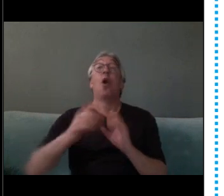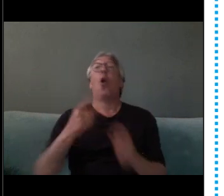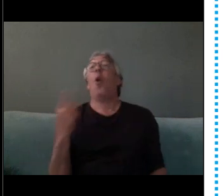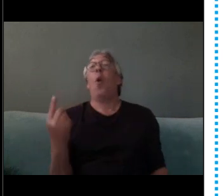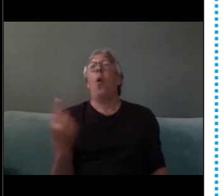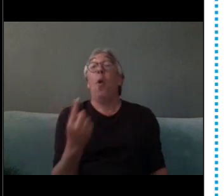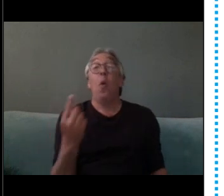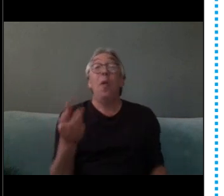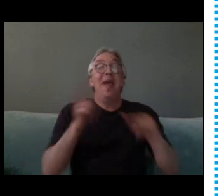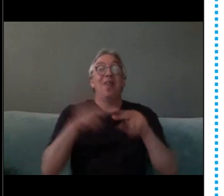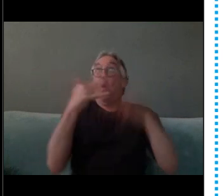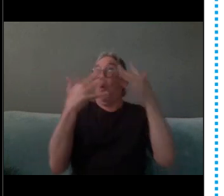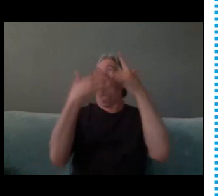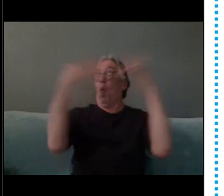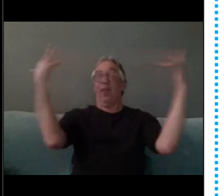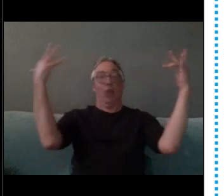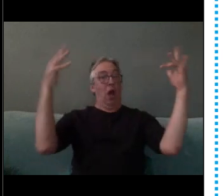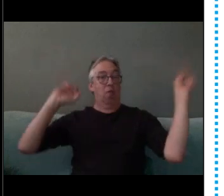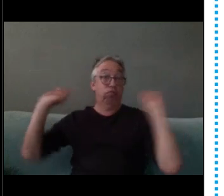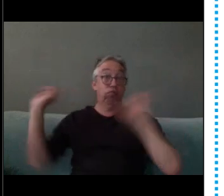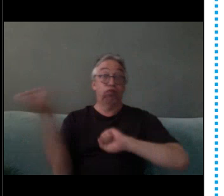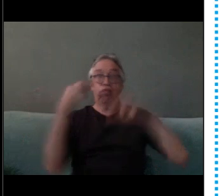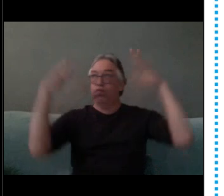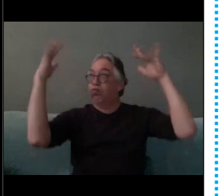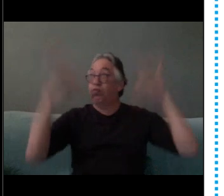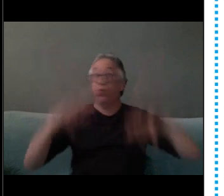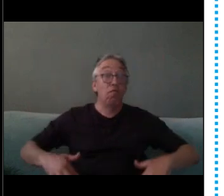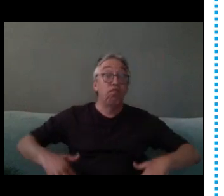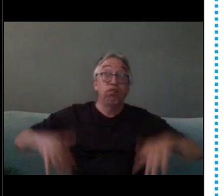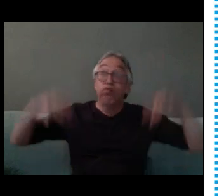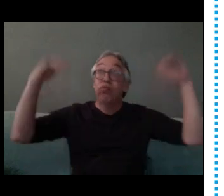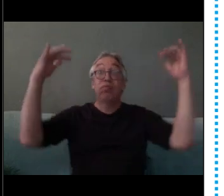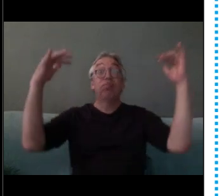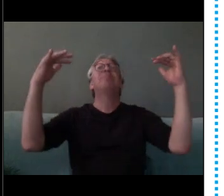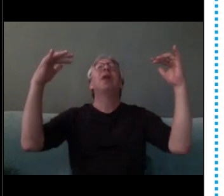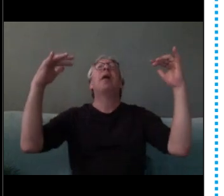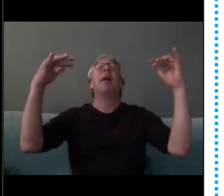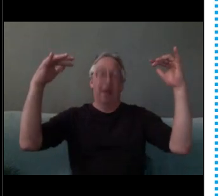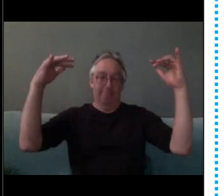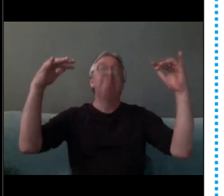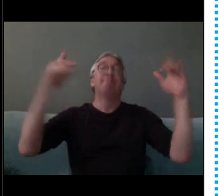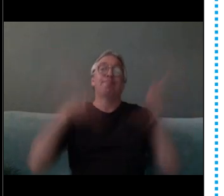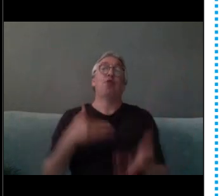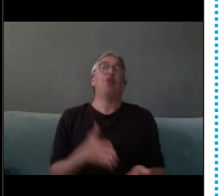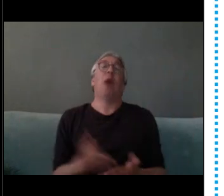So again this cannot be used to, for example,